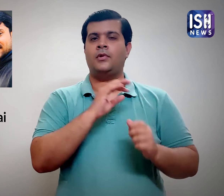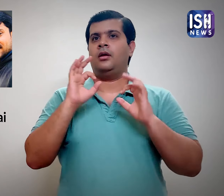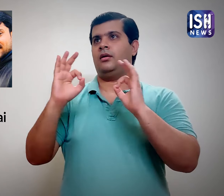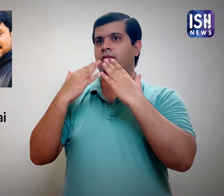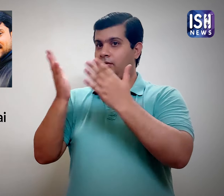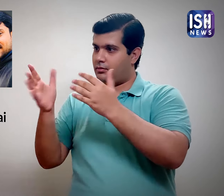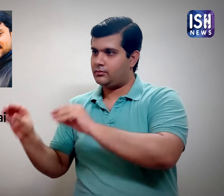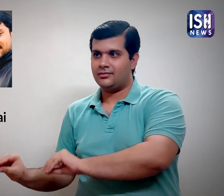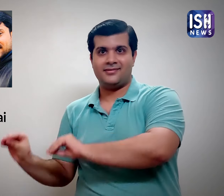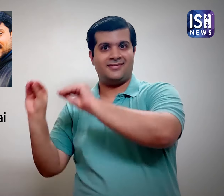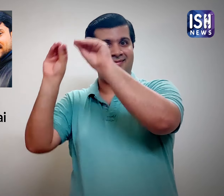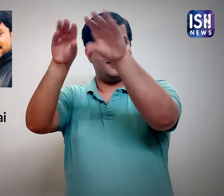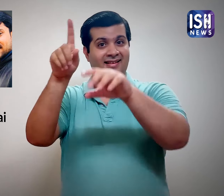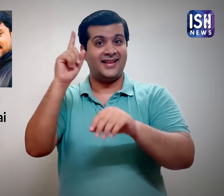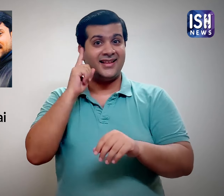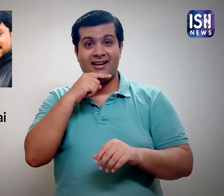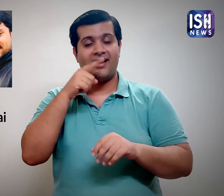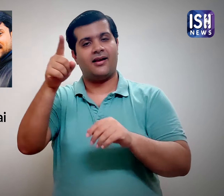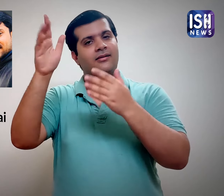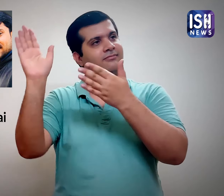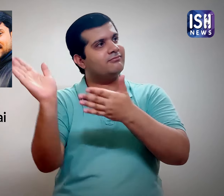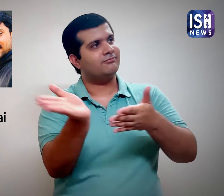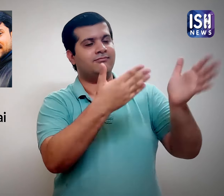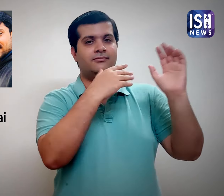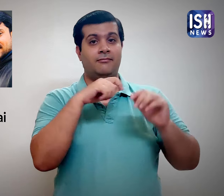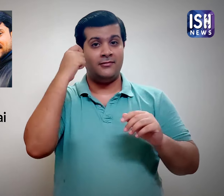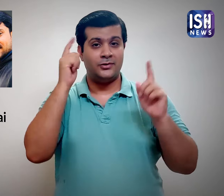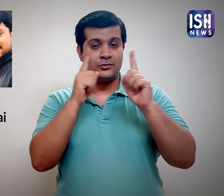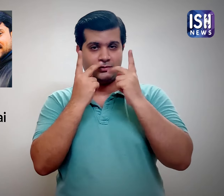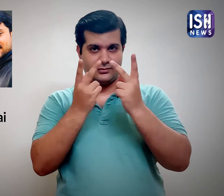Sachin then sat in the truck. Have a look at the video.